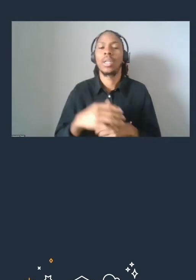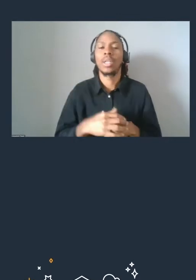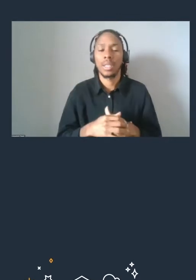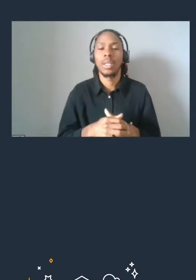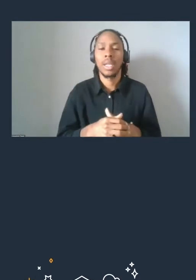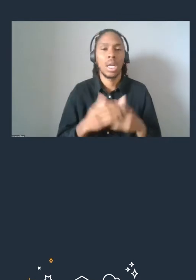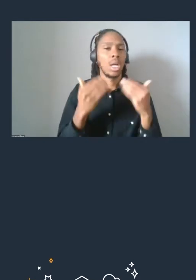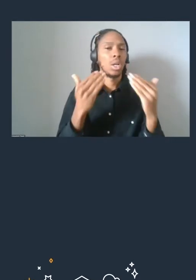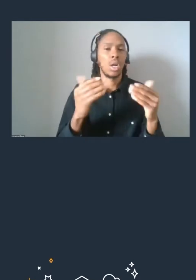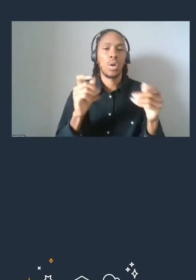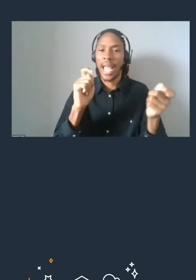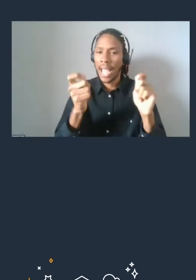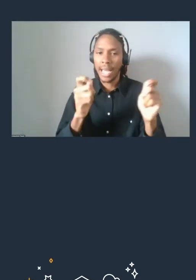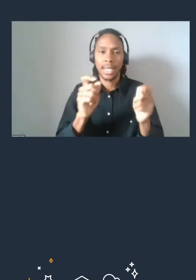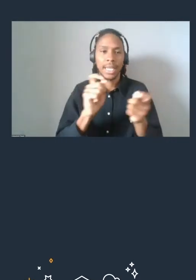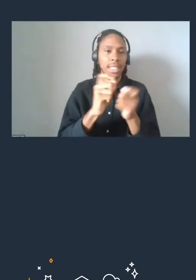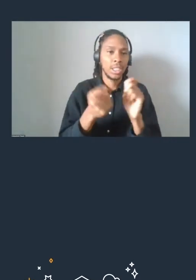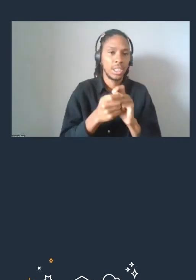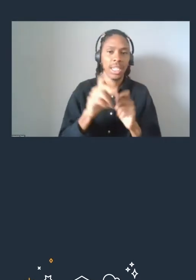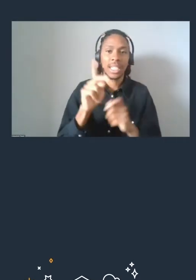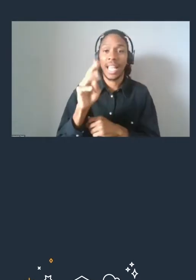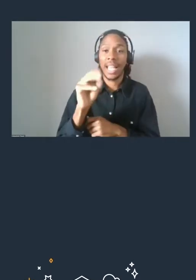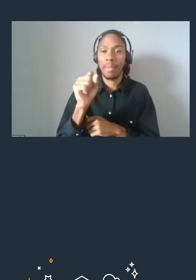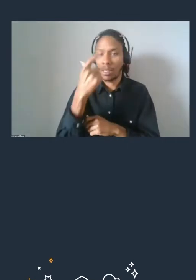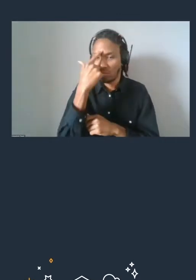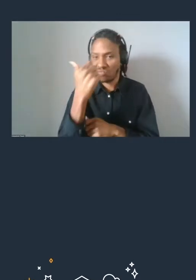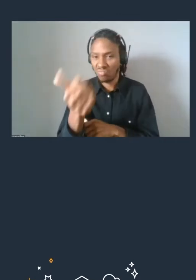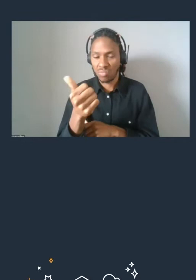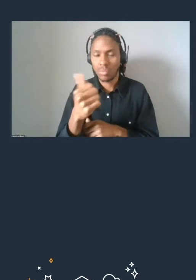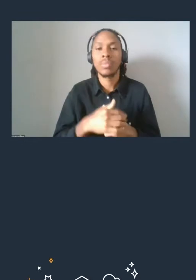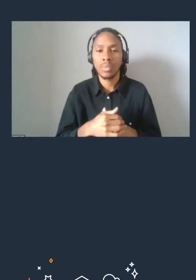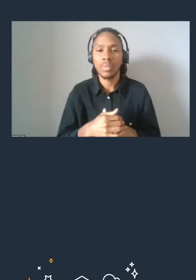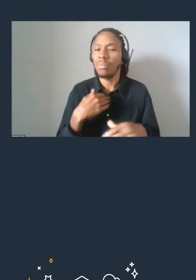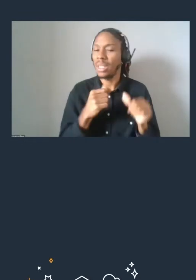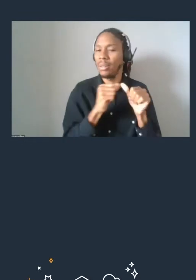and change it to KMS if you'd like, I'm gonna stick to SSE-S3 for today.